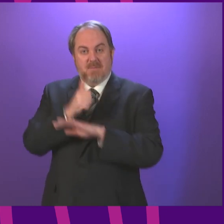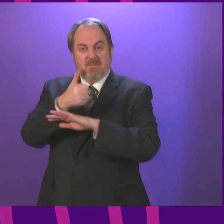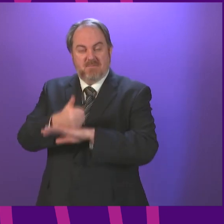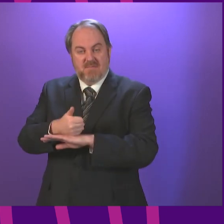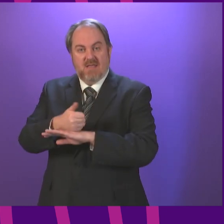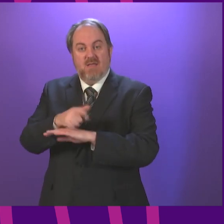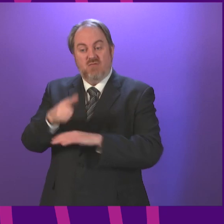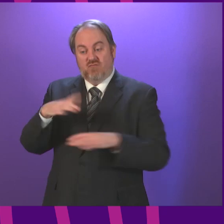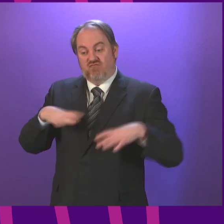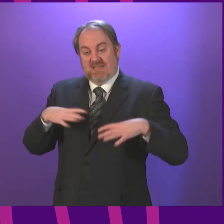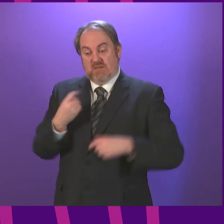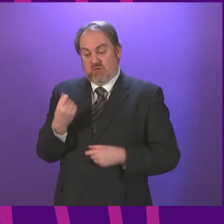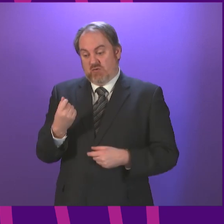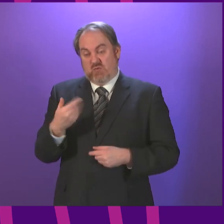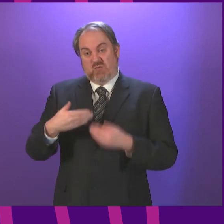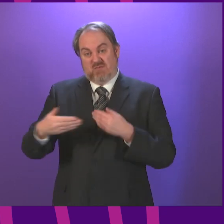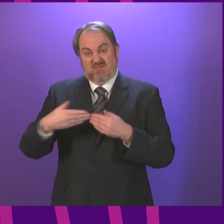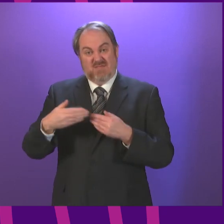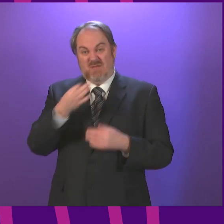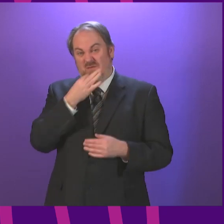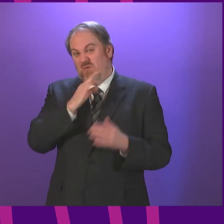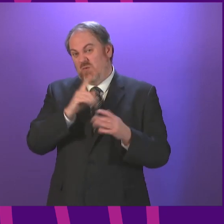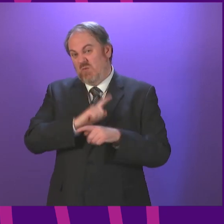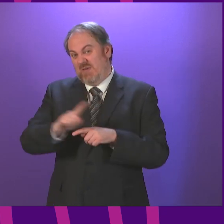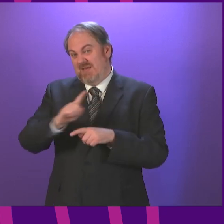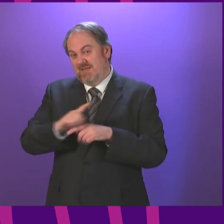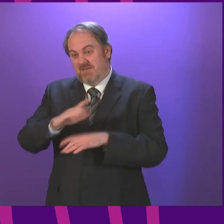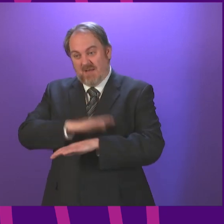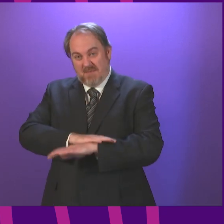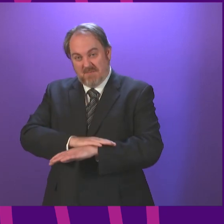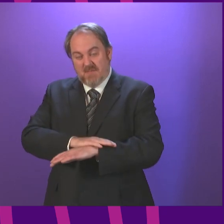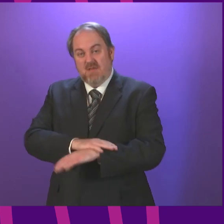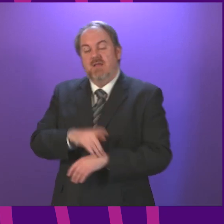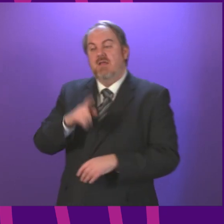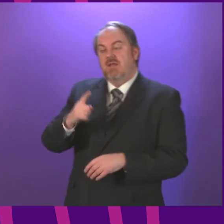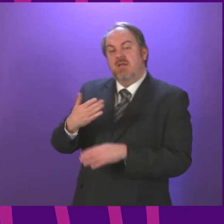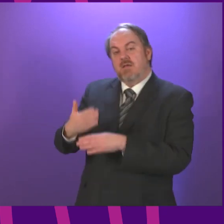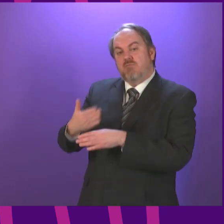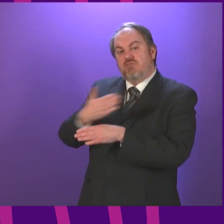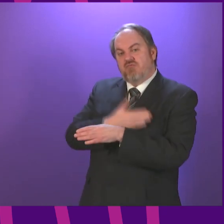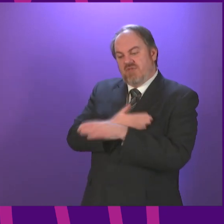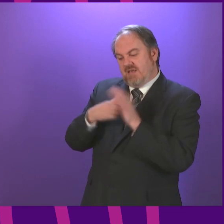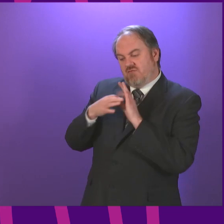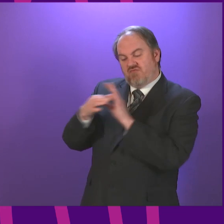spring of this year. A programme of prehabilitation is in place, which helps patients prepare